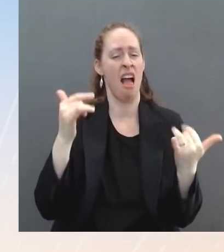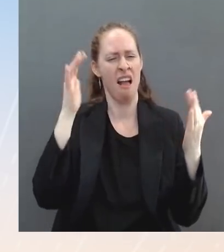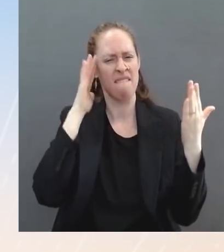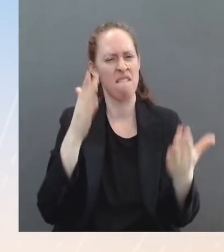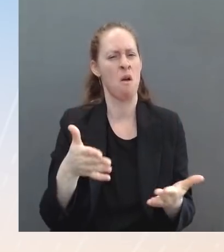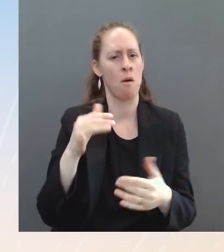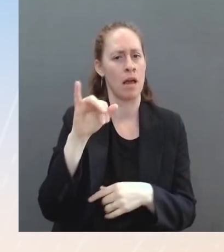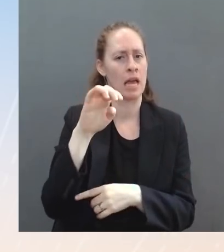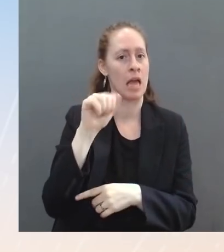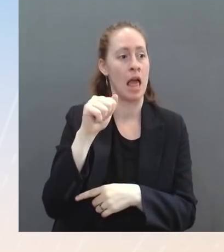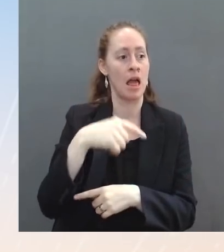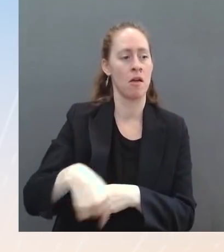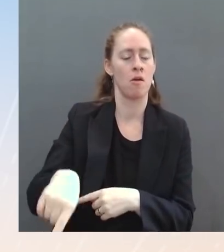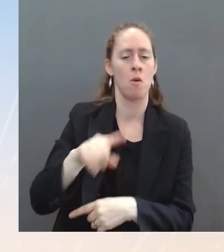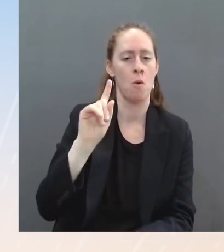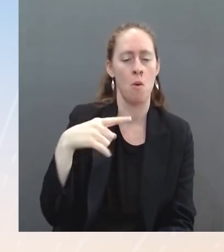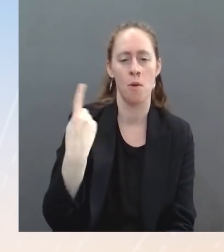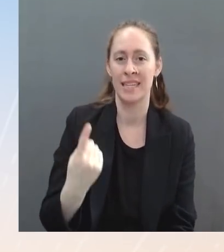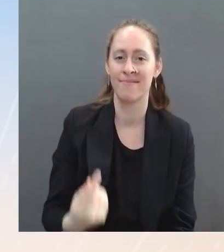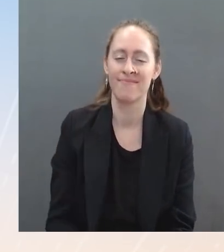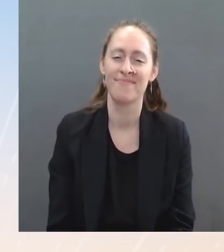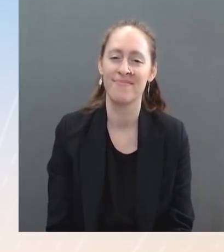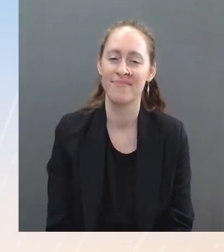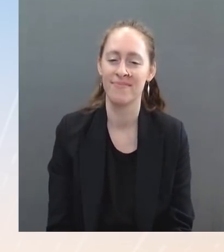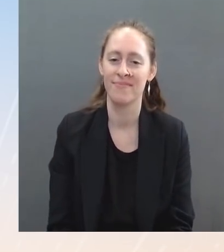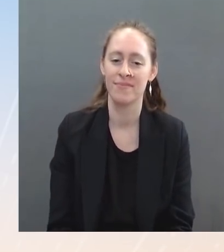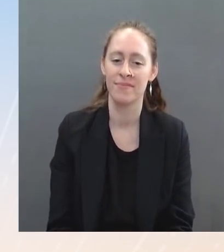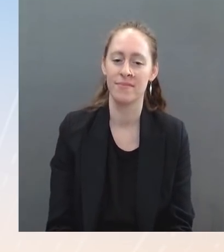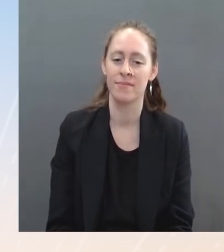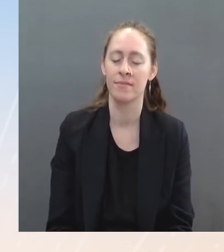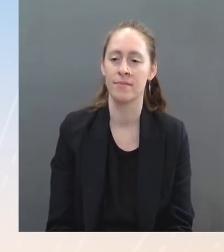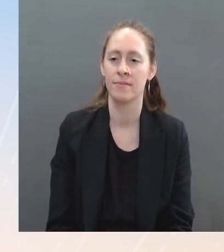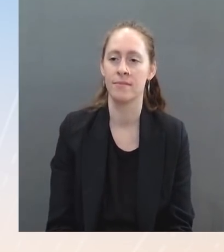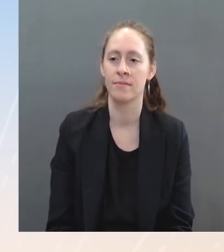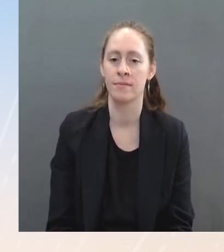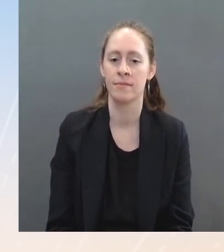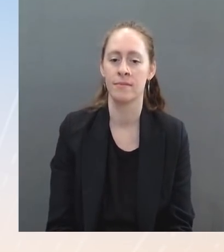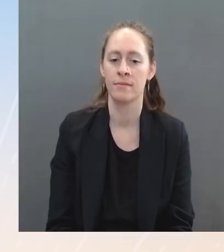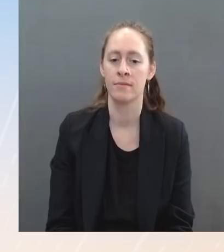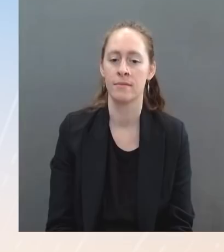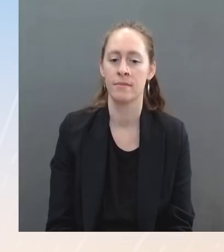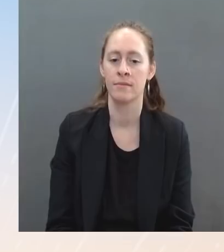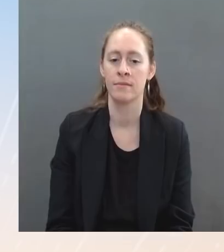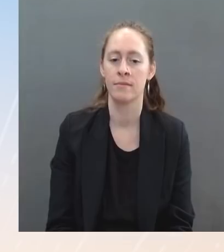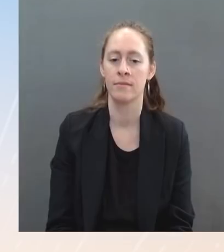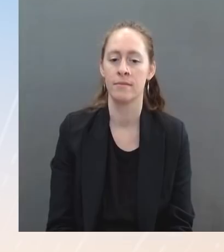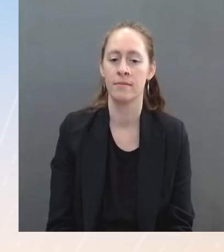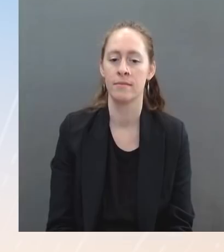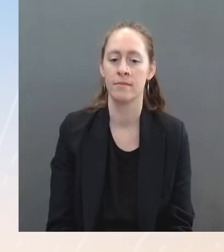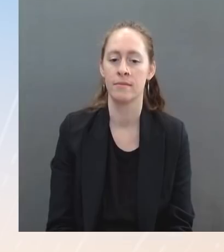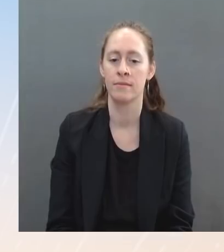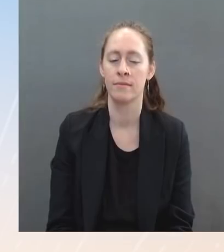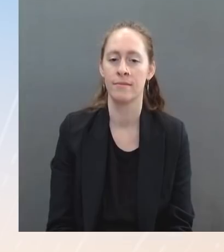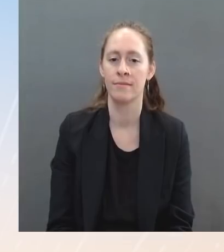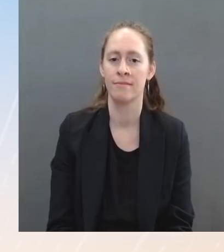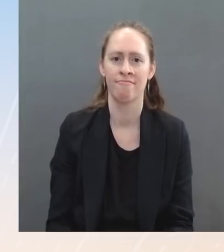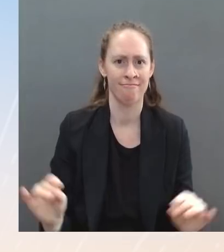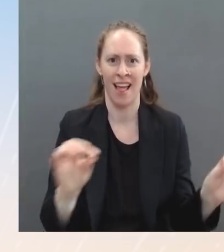The Press: Does sound about right to you -- 10 and 35 cents a gallon? Does that sound about right? The Press: Do you -- The Press: That's what President Biden said. The Press: -- have any reaction to OPEC failing to -- The Press: Is that 10, 35 cents --